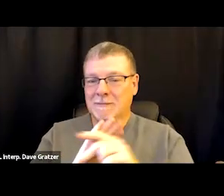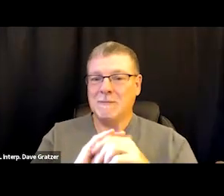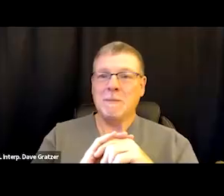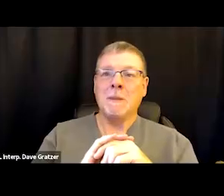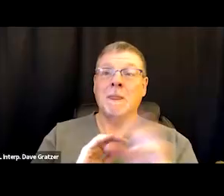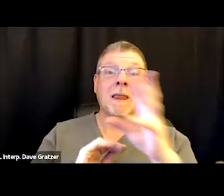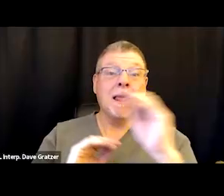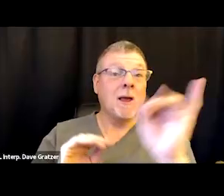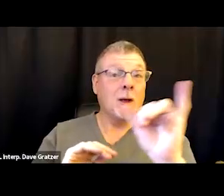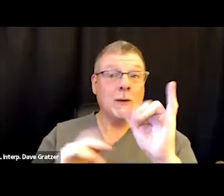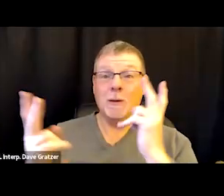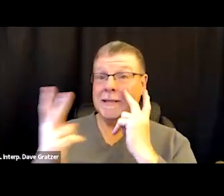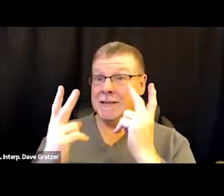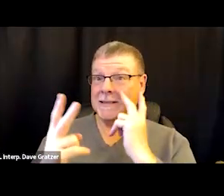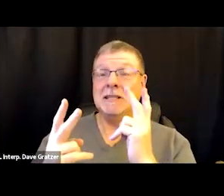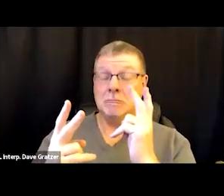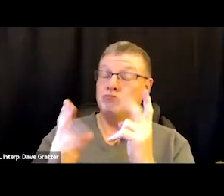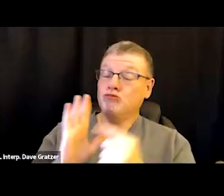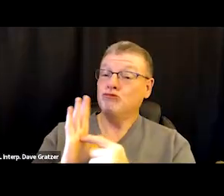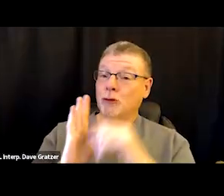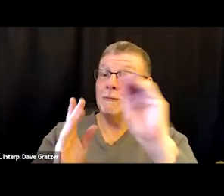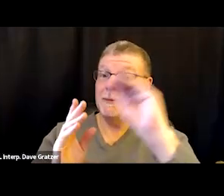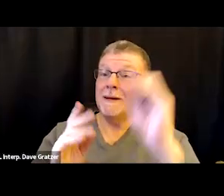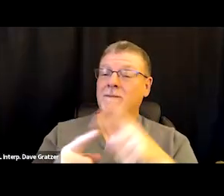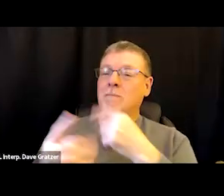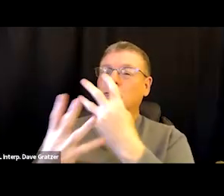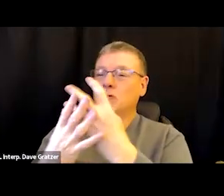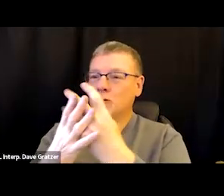I also see a, a very good showing from corrections, probation and parole,